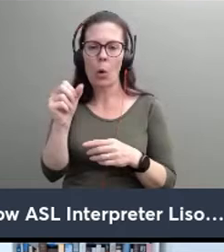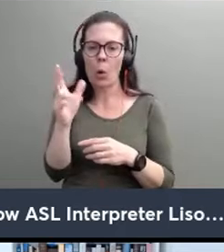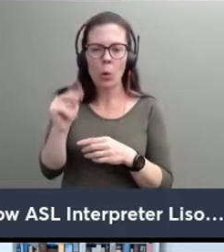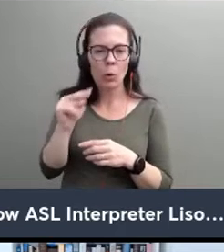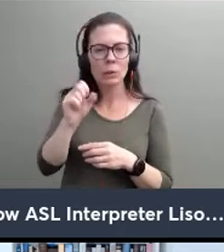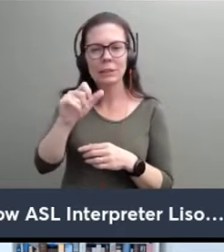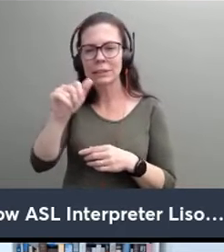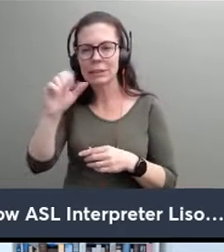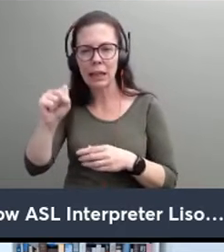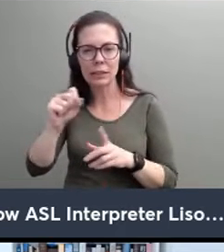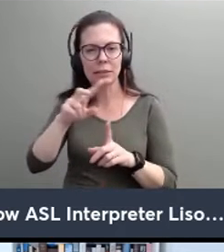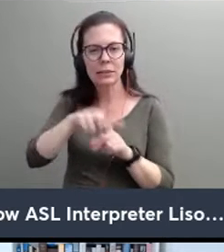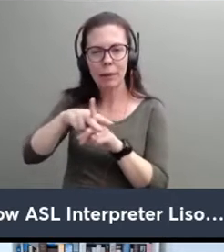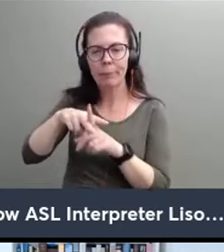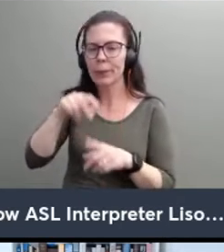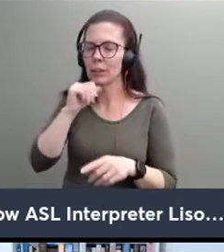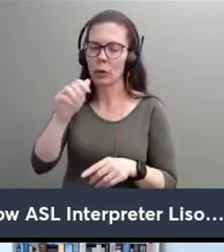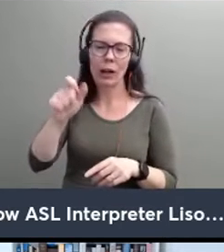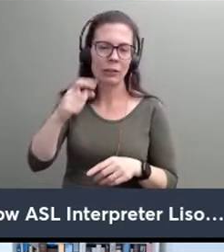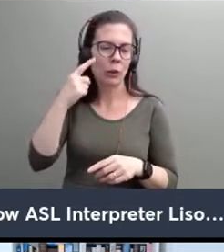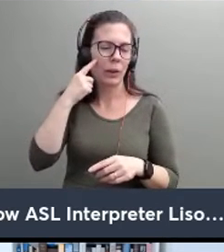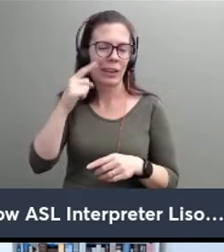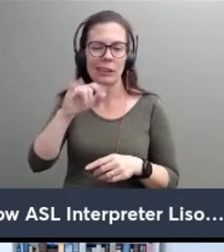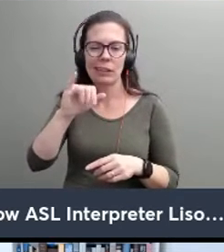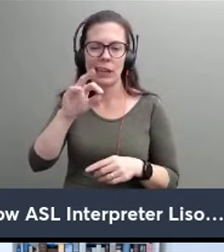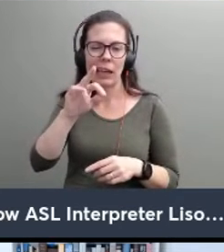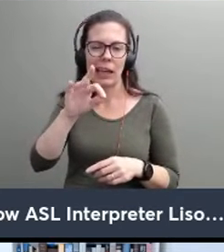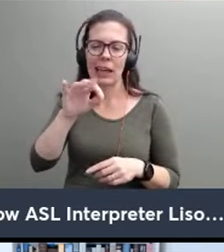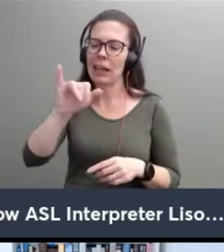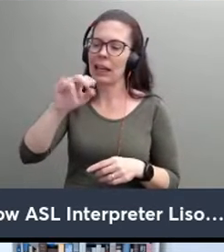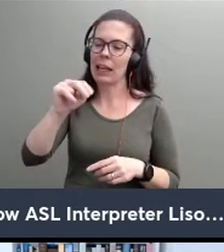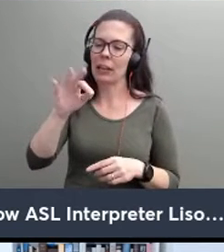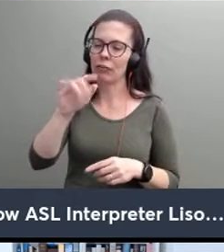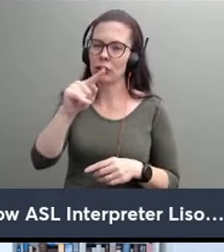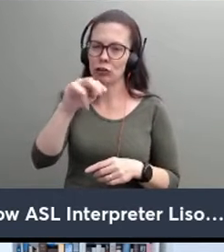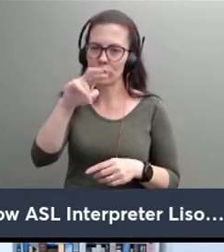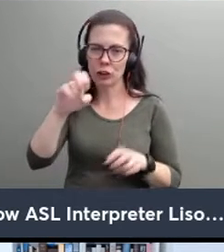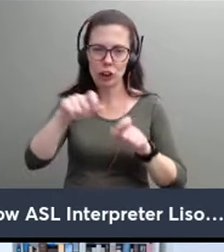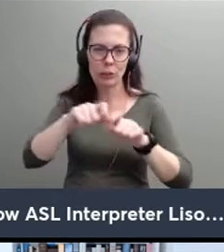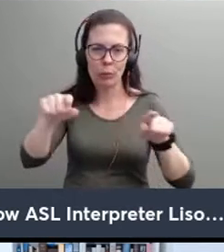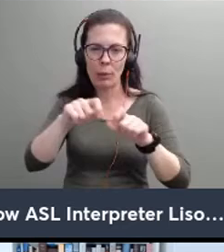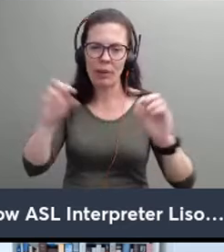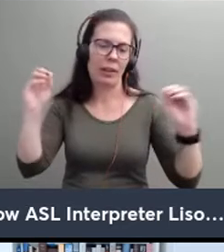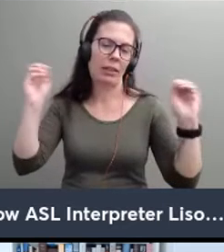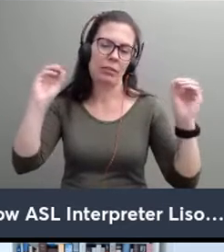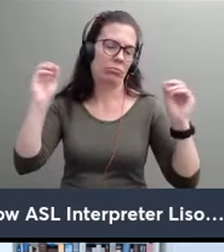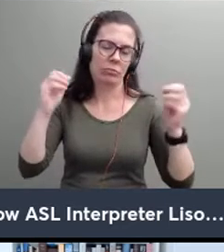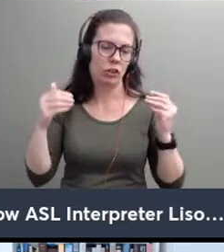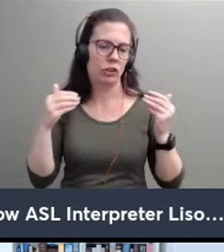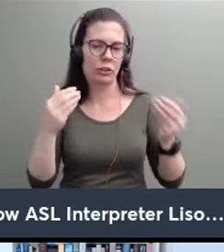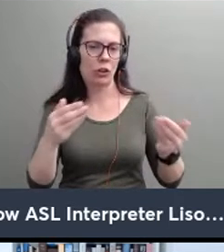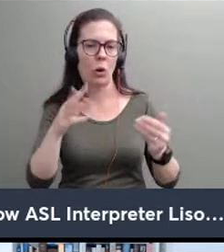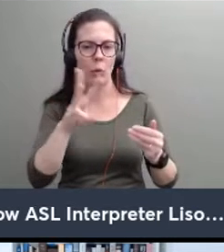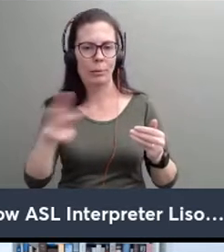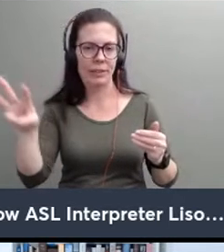any infrastructure or deployments or anything. You just go to your website and you're there, right,